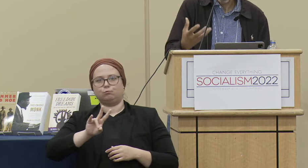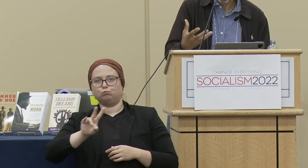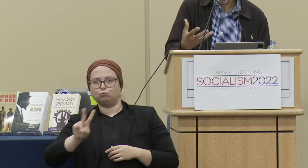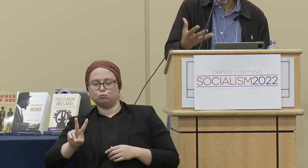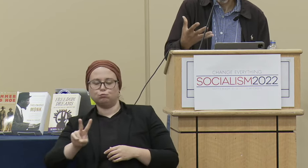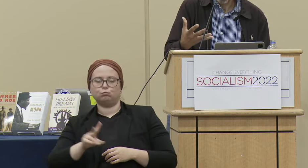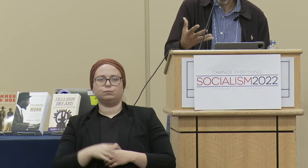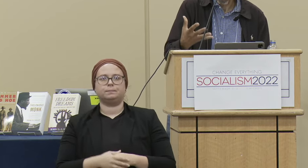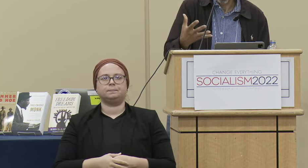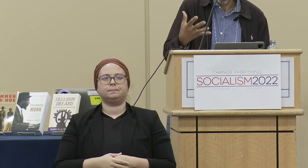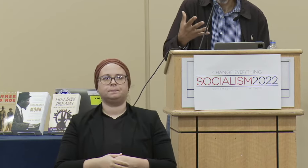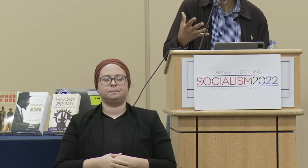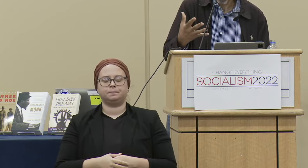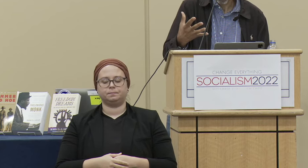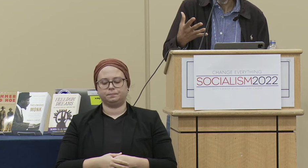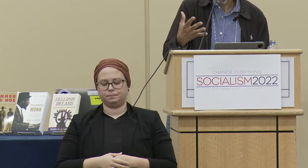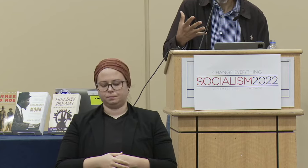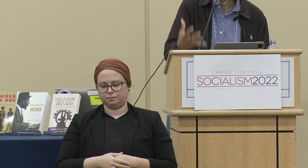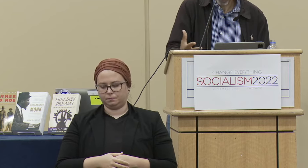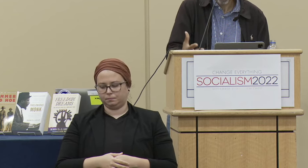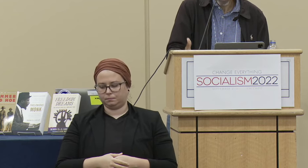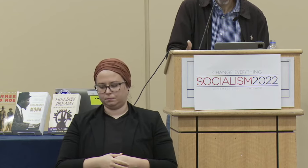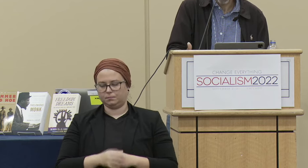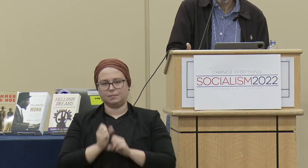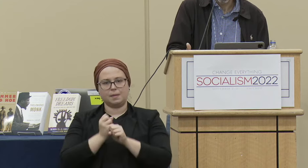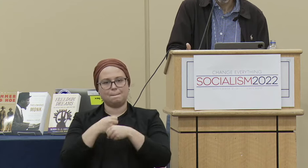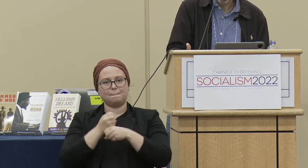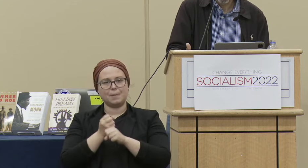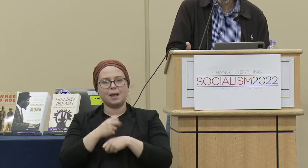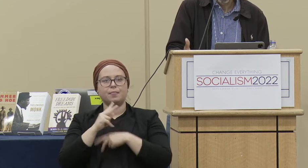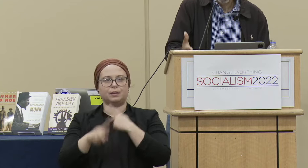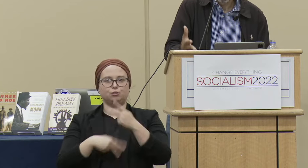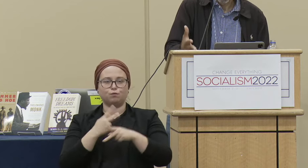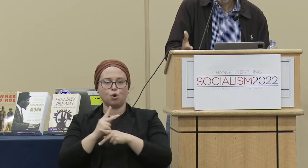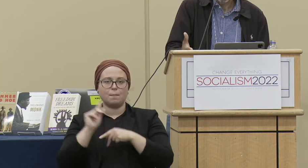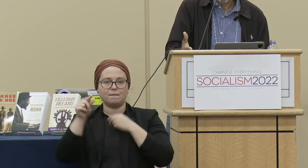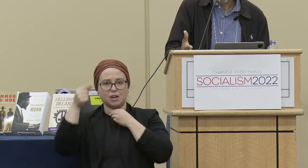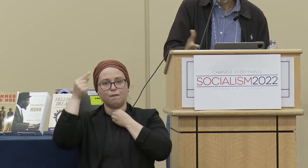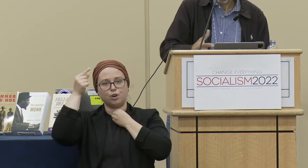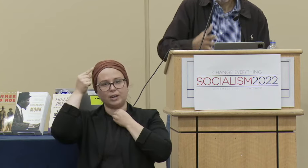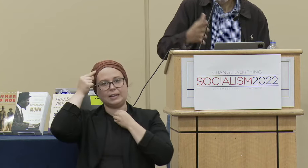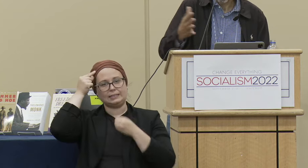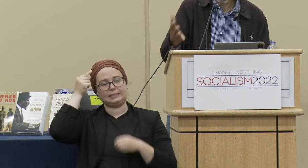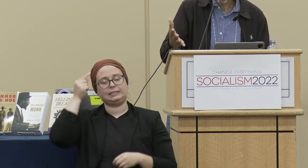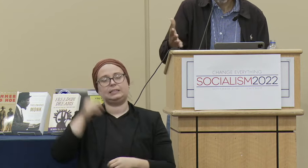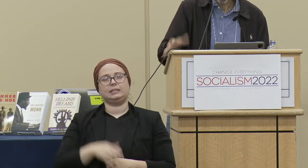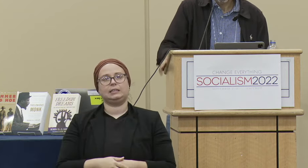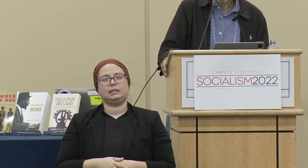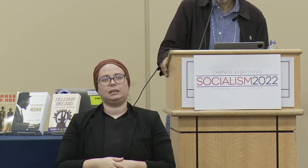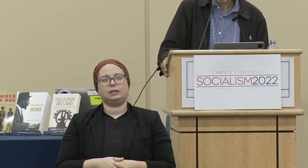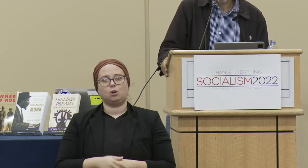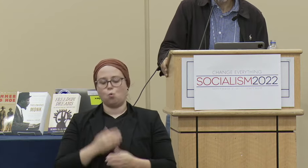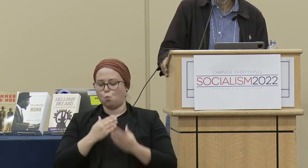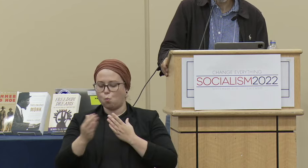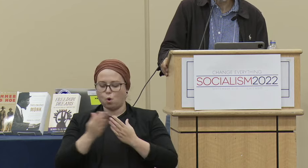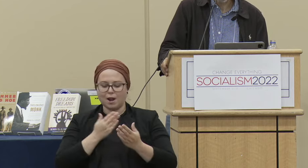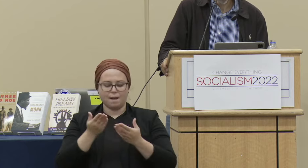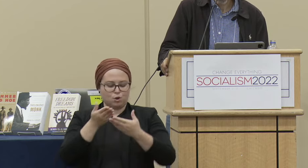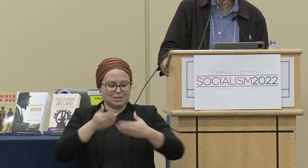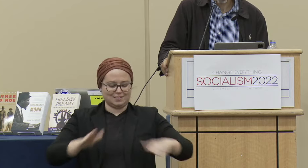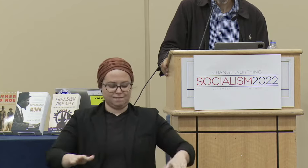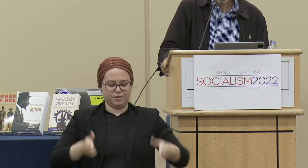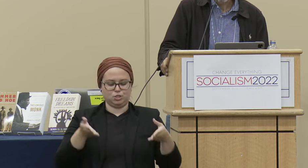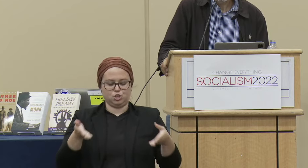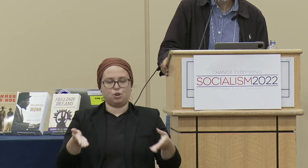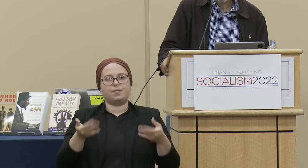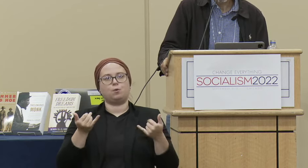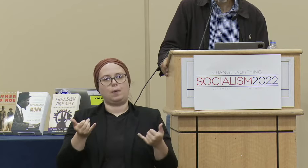1971, '72. And they built this form of governance, which